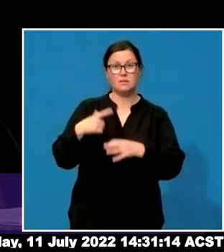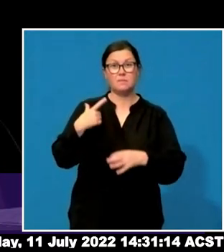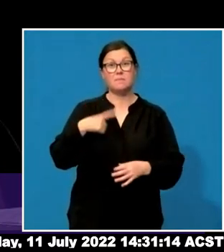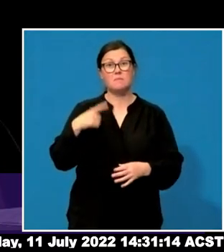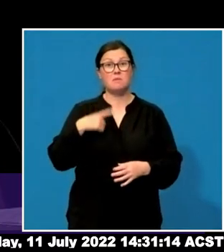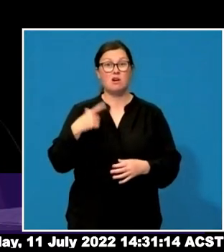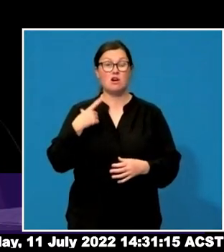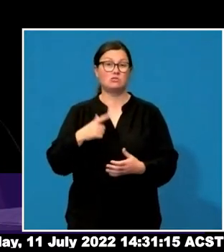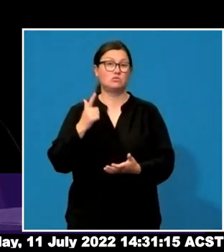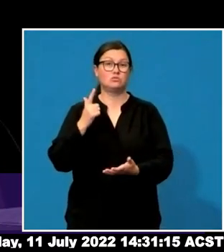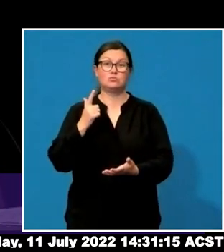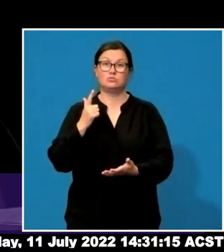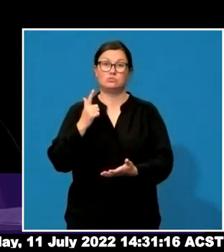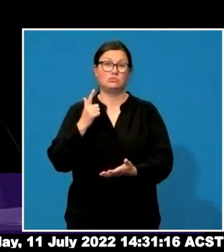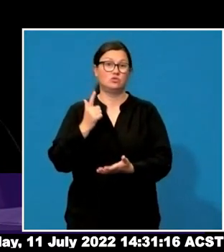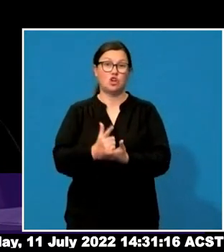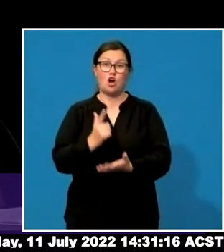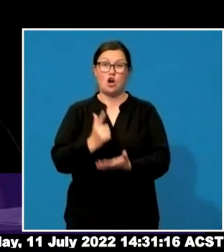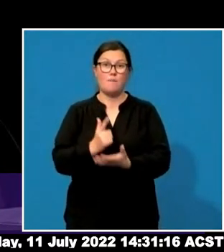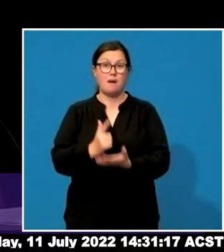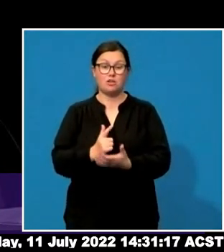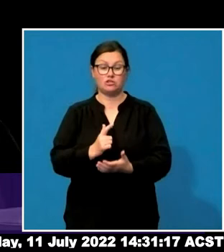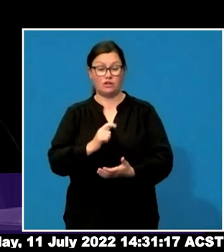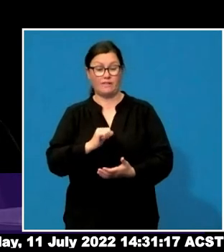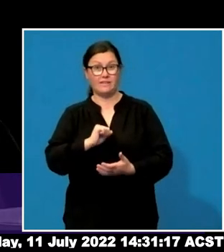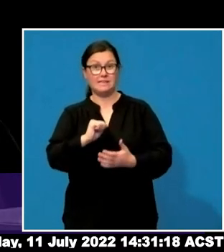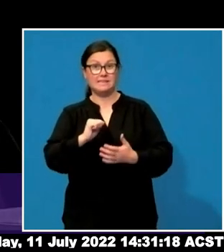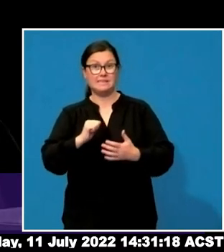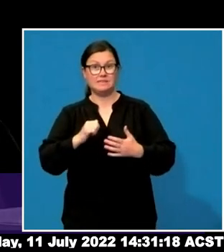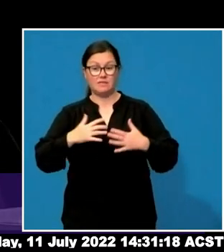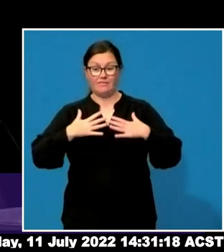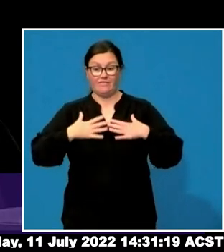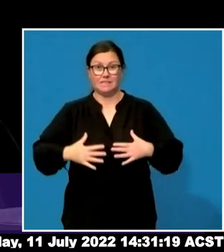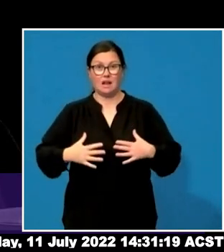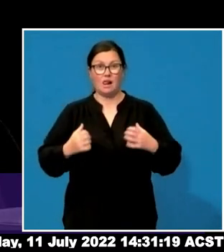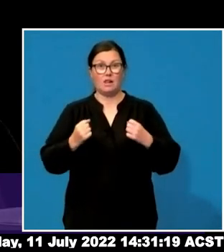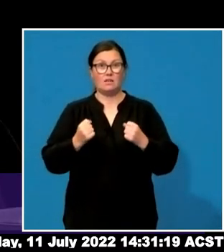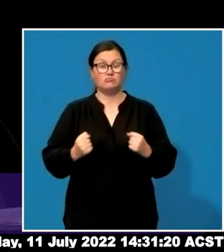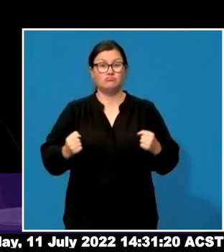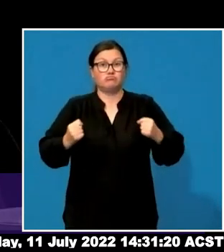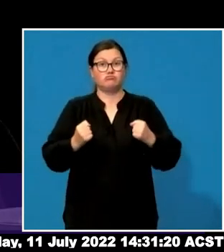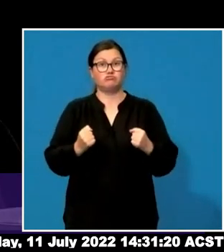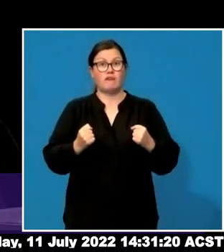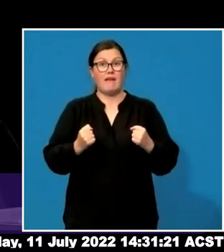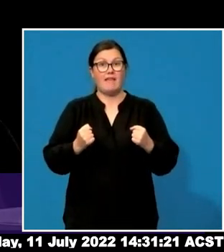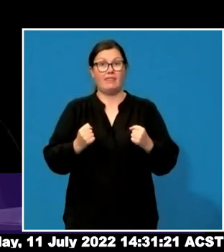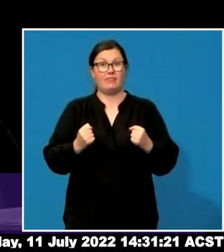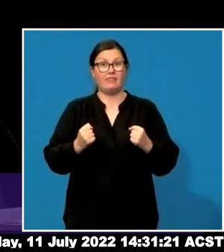of his physical strength could have been attuned to just being this fine-tuned